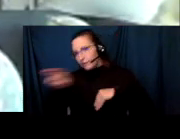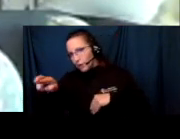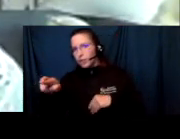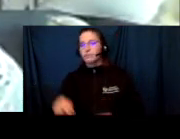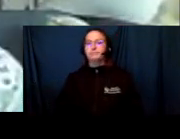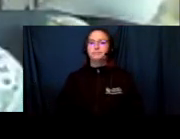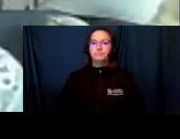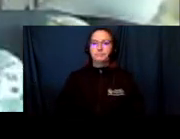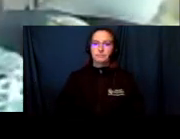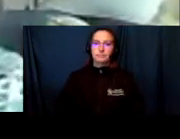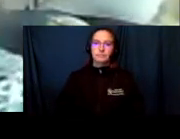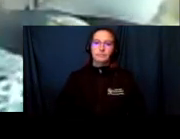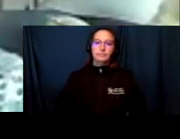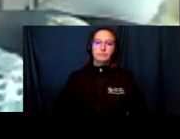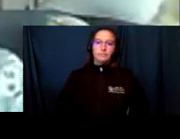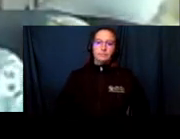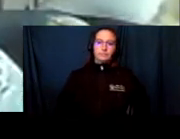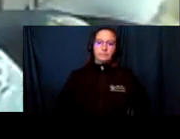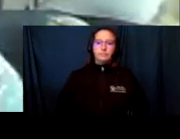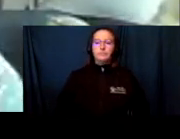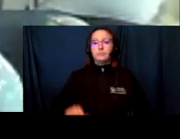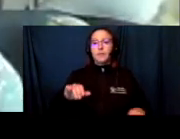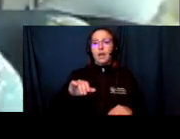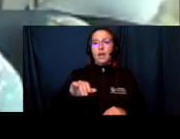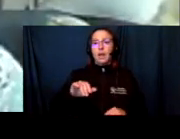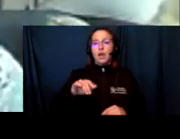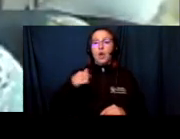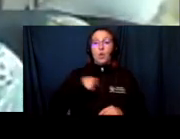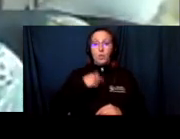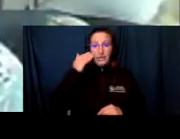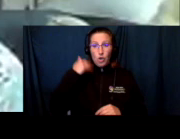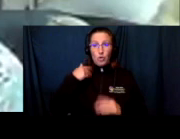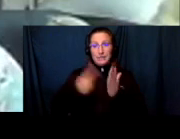The other area that we know prevents kids from being identified by three months of age are babies who